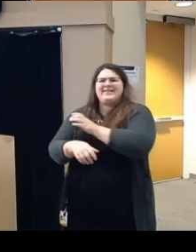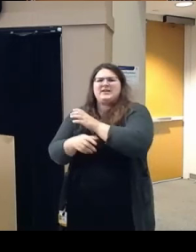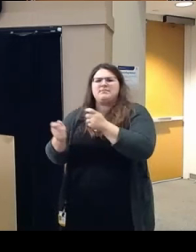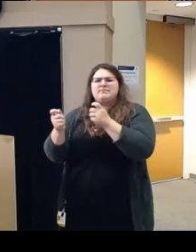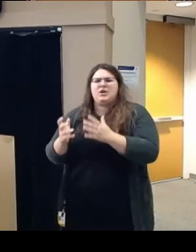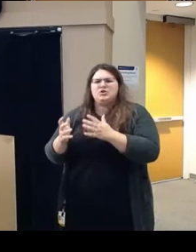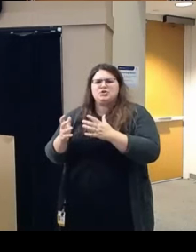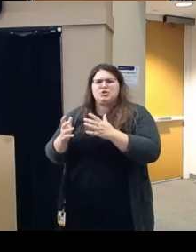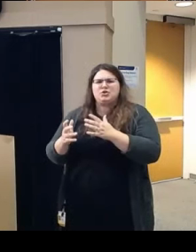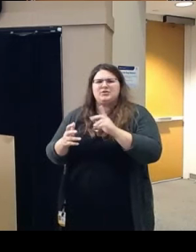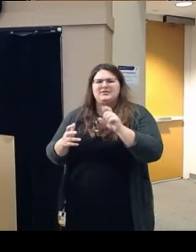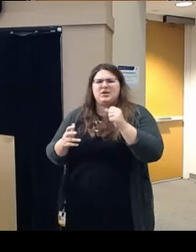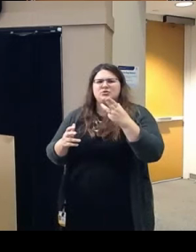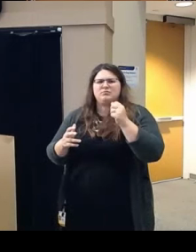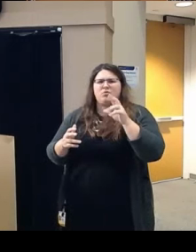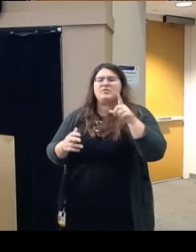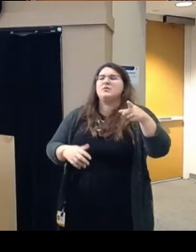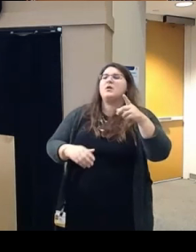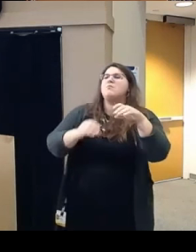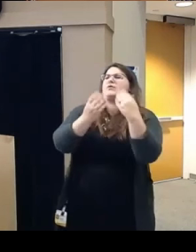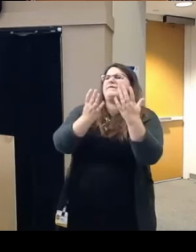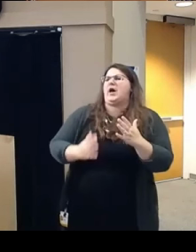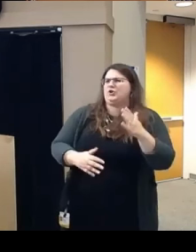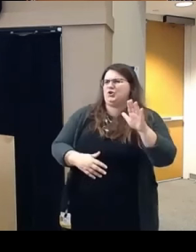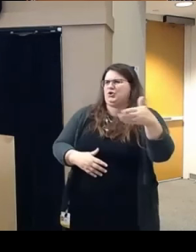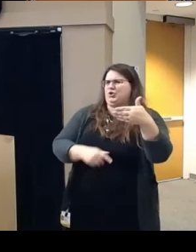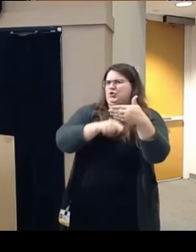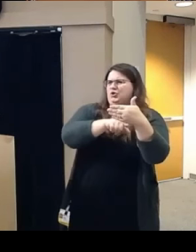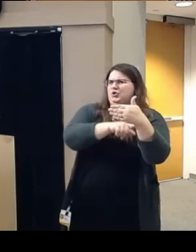clinician provider dashboard because that's going to be the one that the majority of people watching